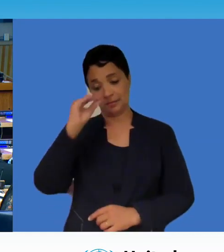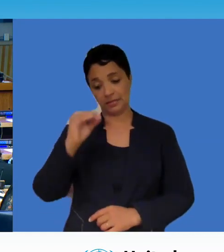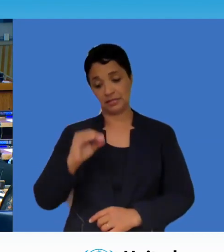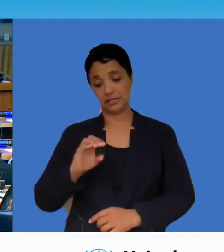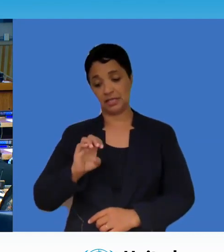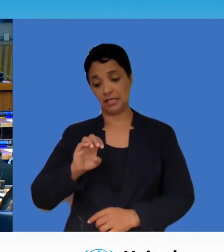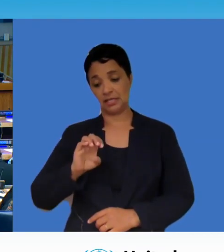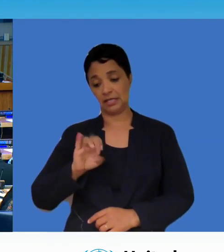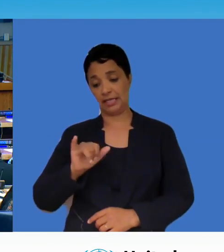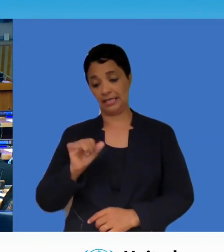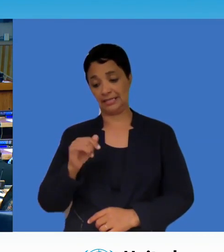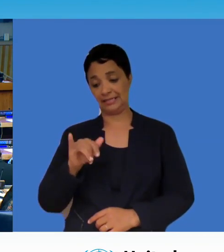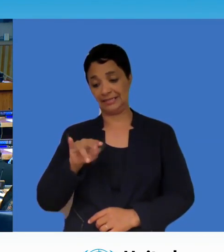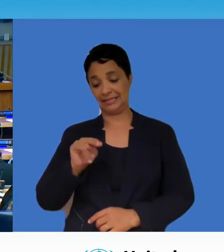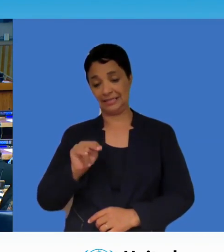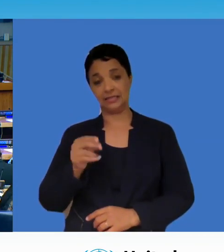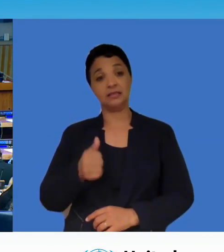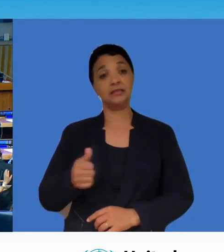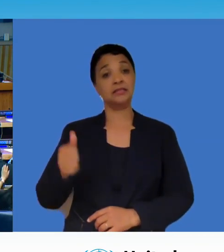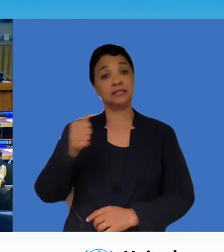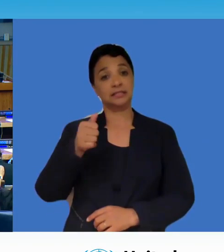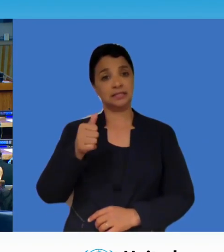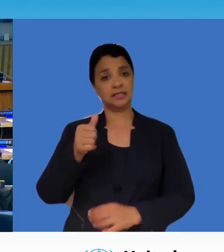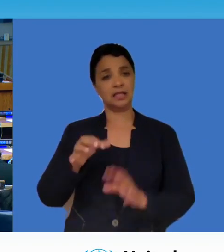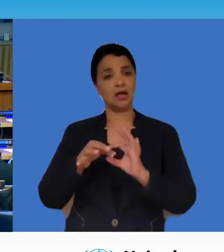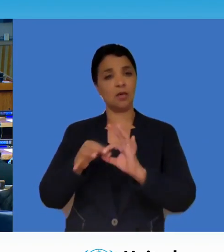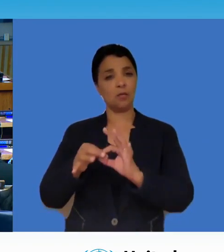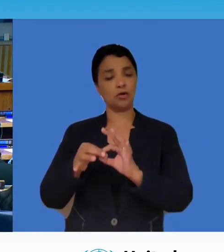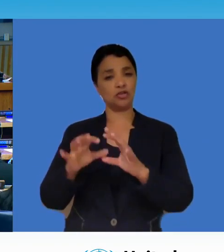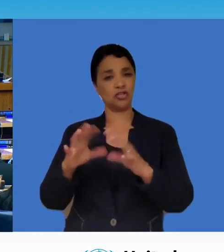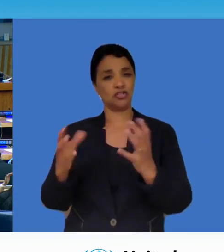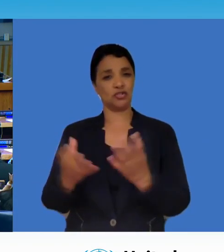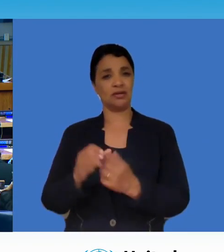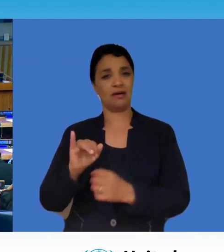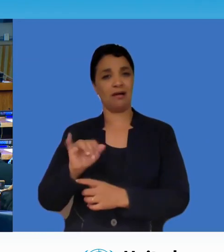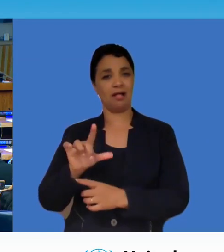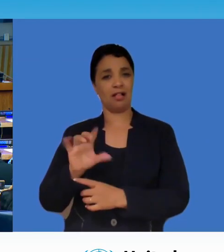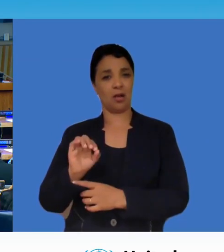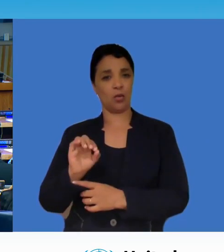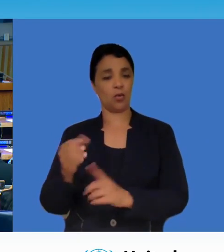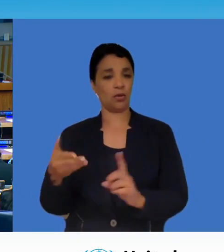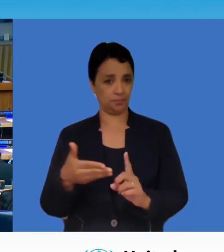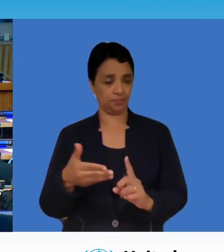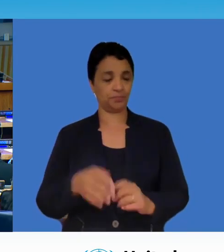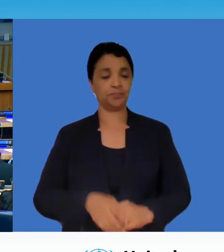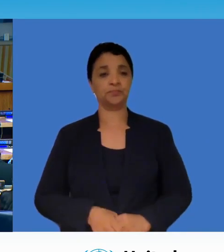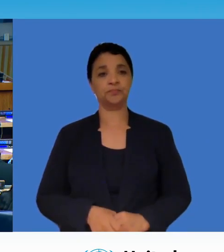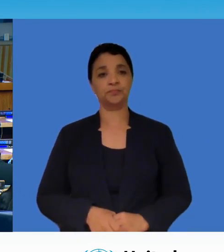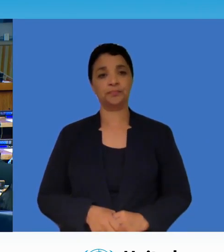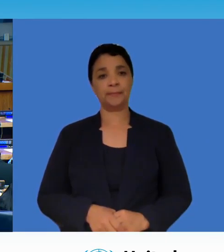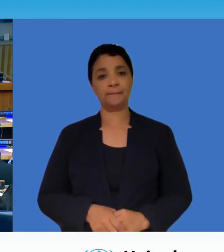to Mr Yin samatar senior multilateral Corporation specialist International labor organization you